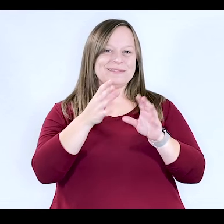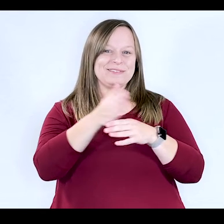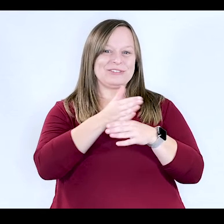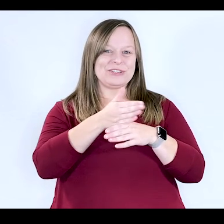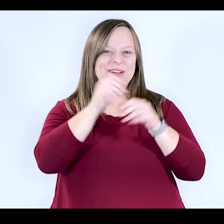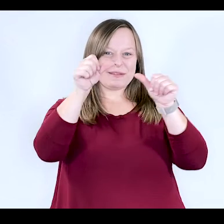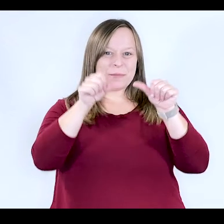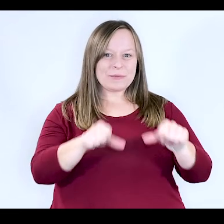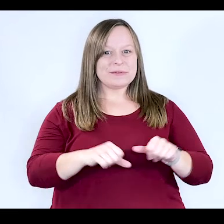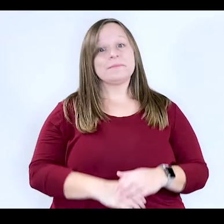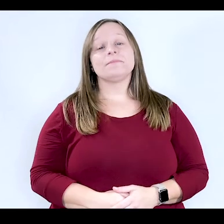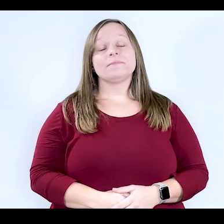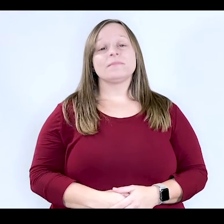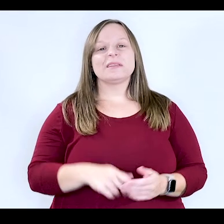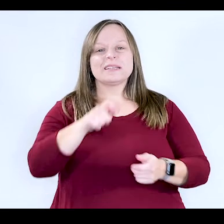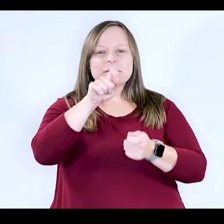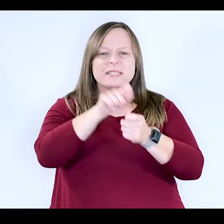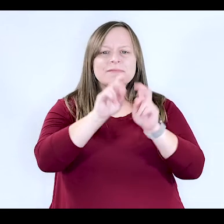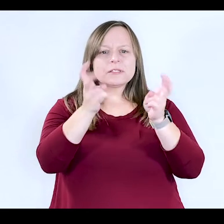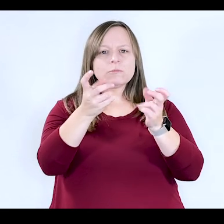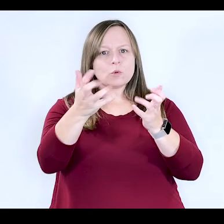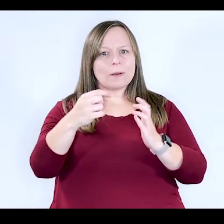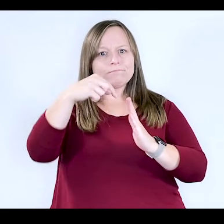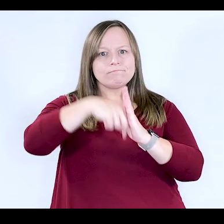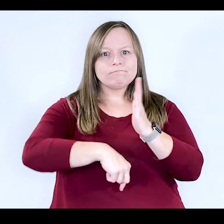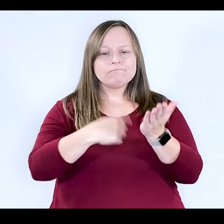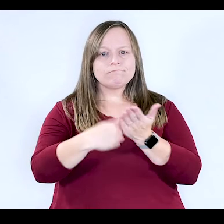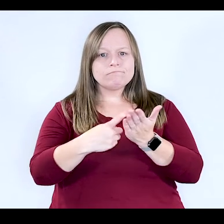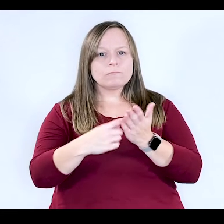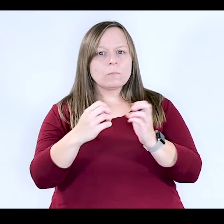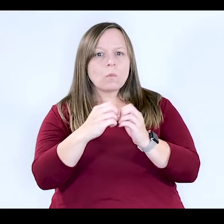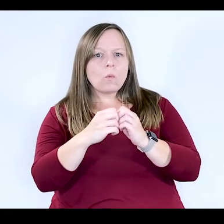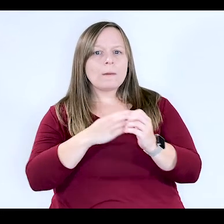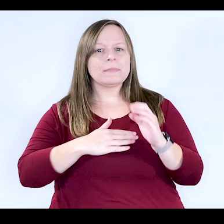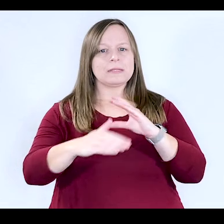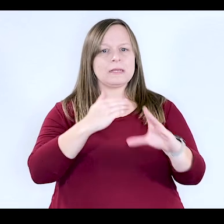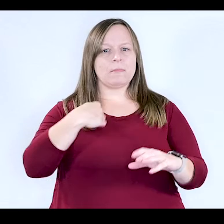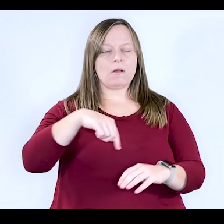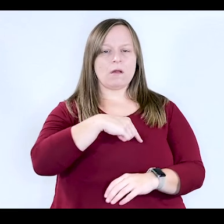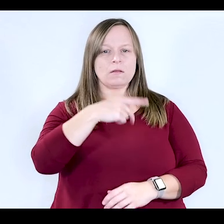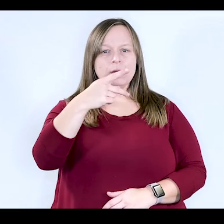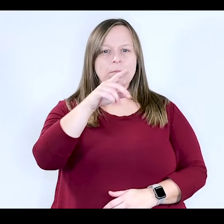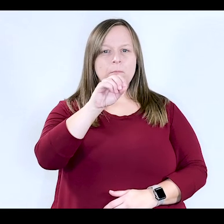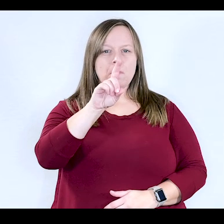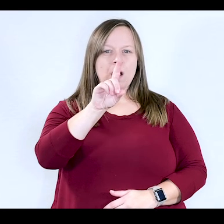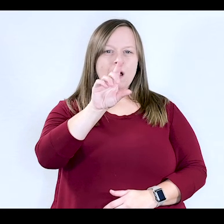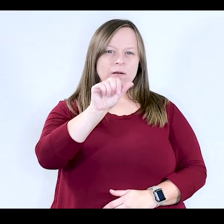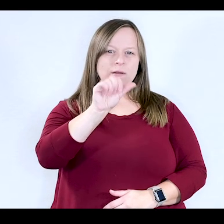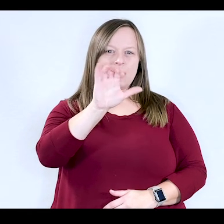and share this post. If there is a subject you would like us to discuss, please email podcast@drny.org